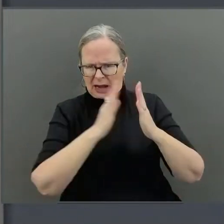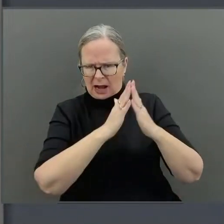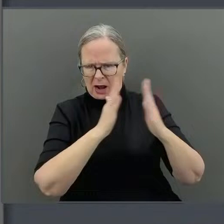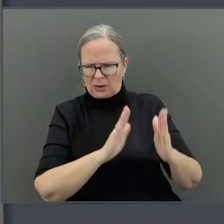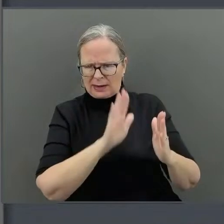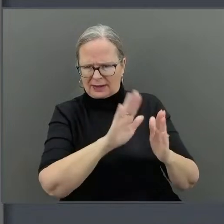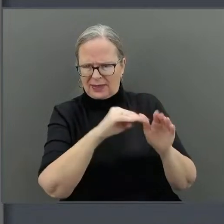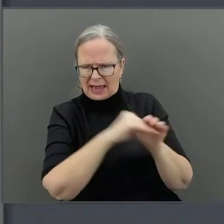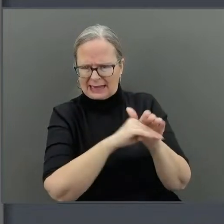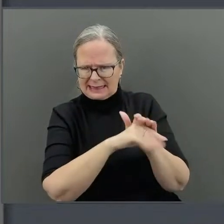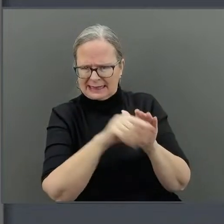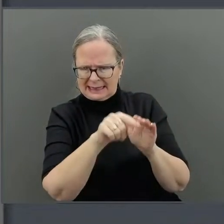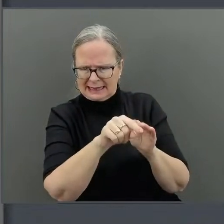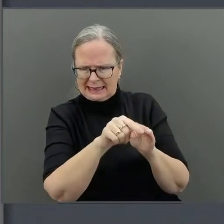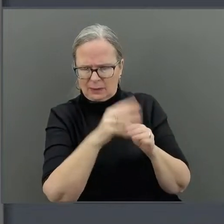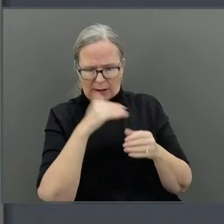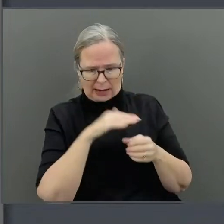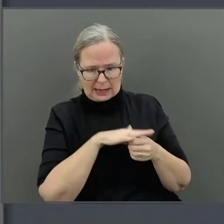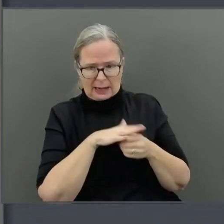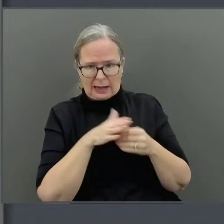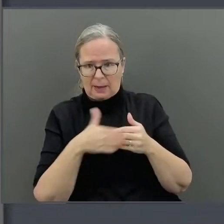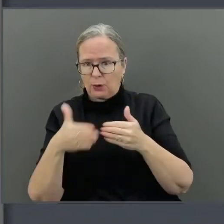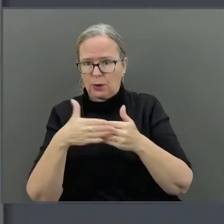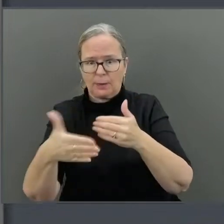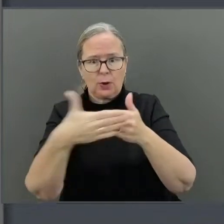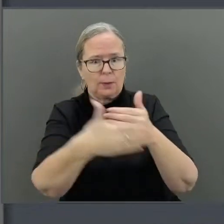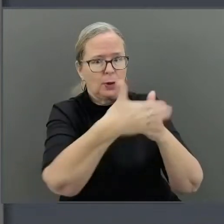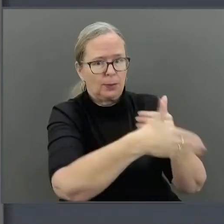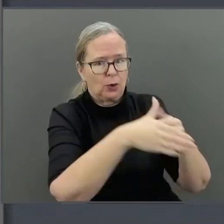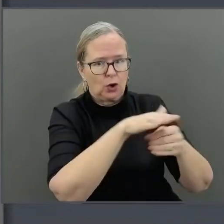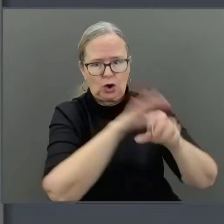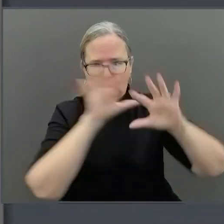and with that type of work whenever it comes to Redevelopment we are actively looking at